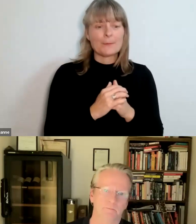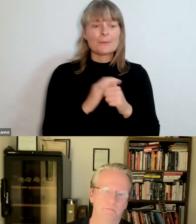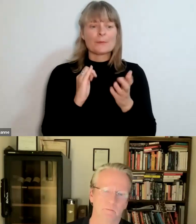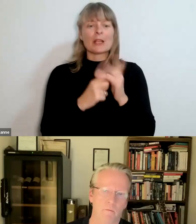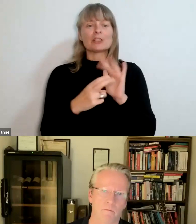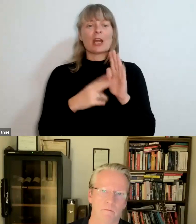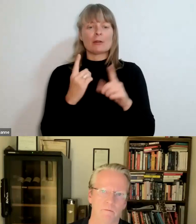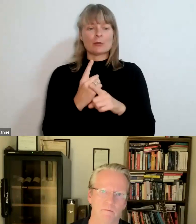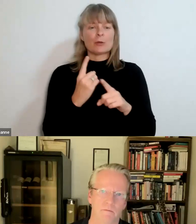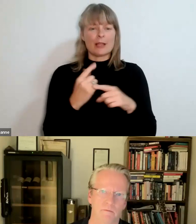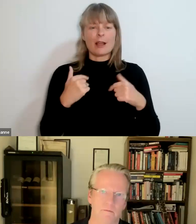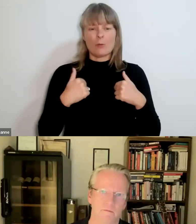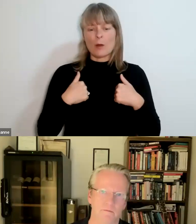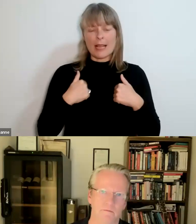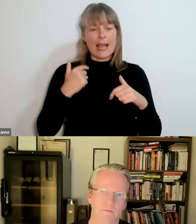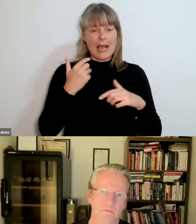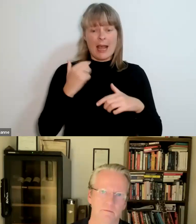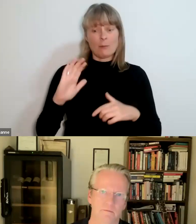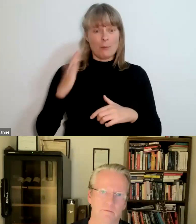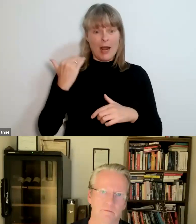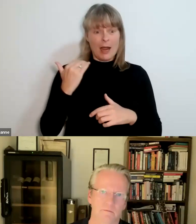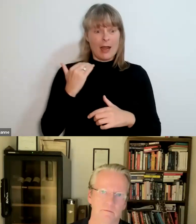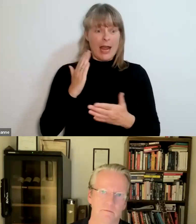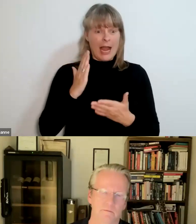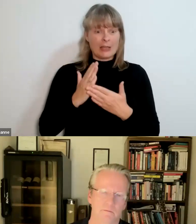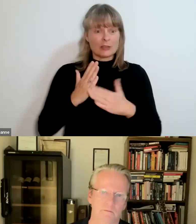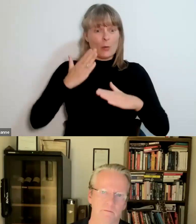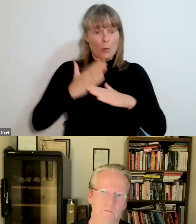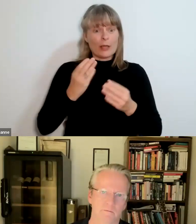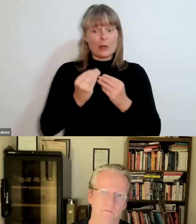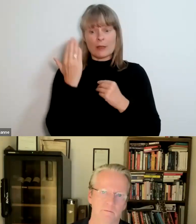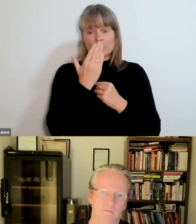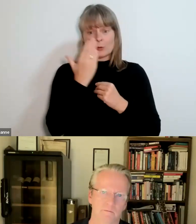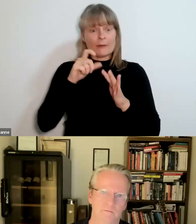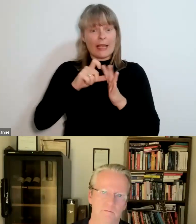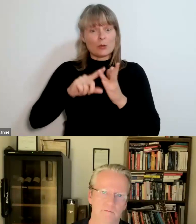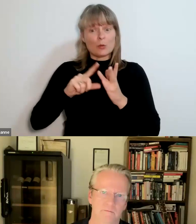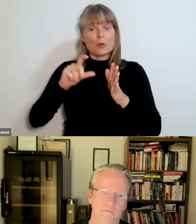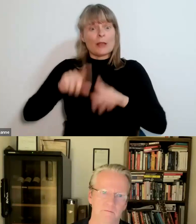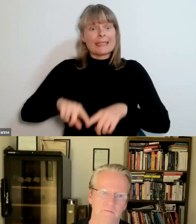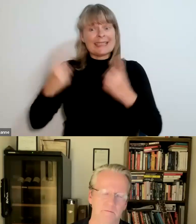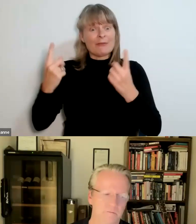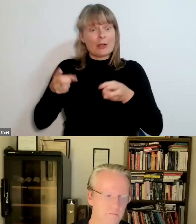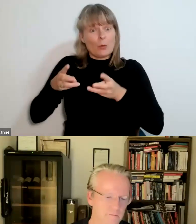They can start working on this whole school idea. I have examples , and I'm sure